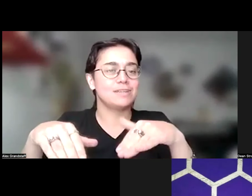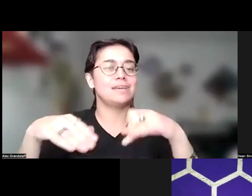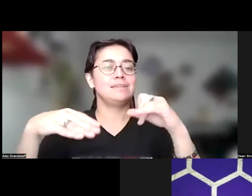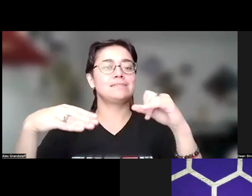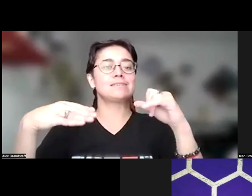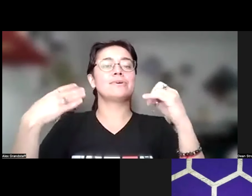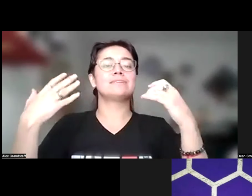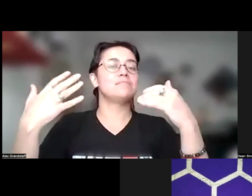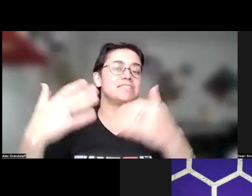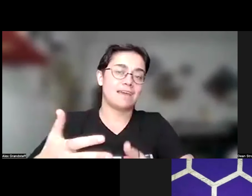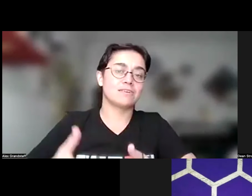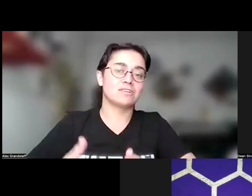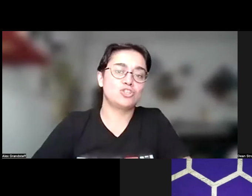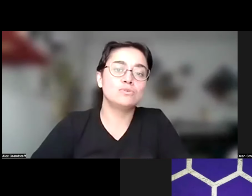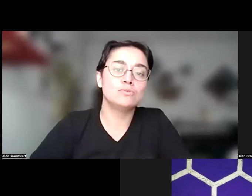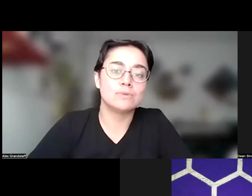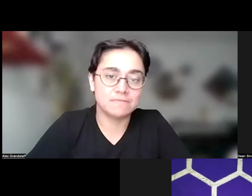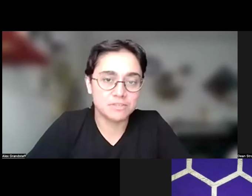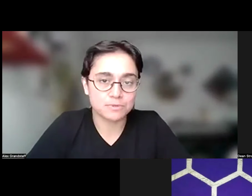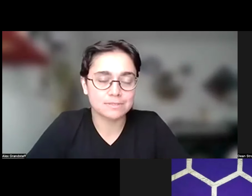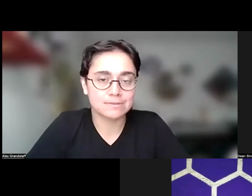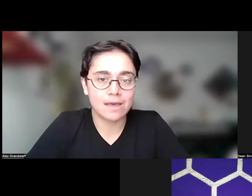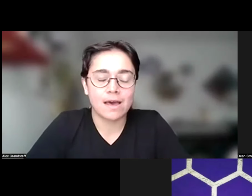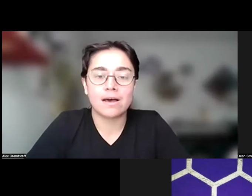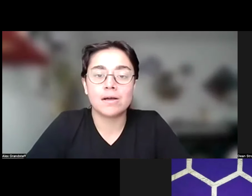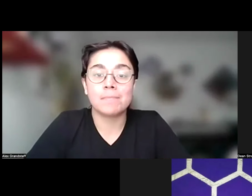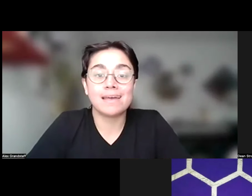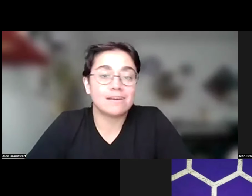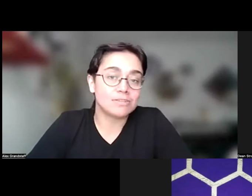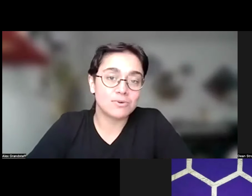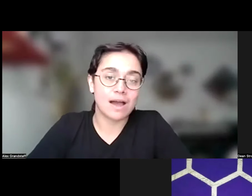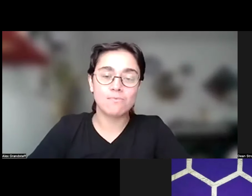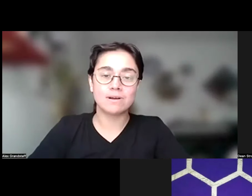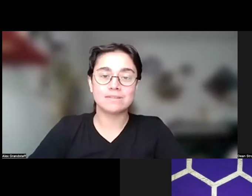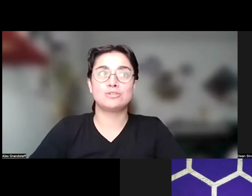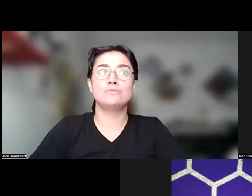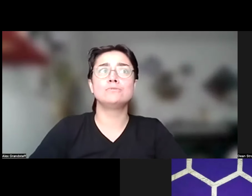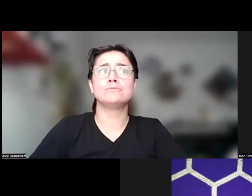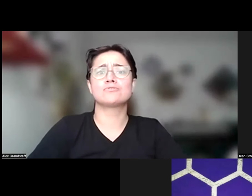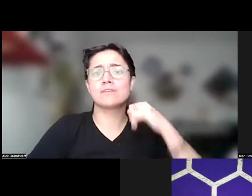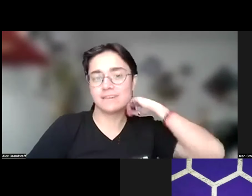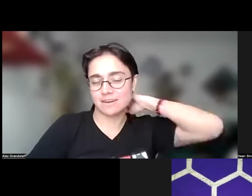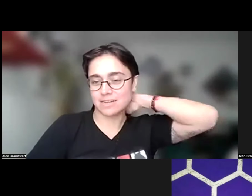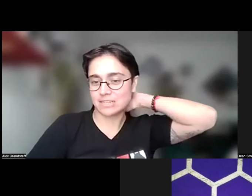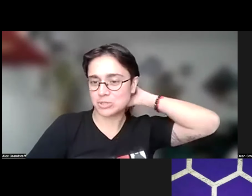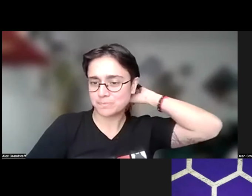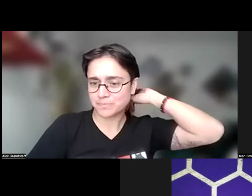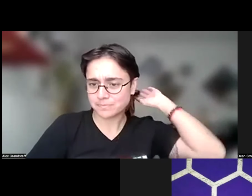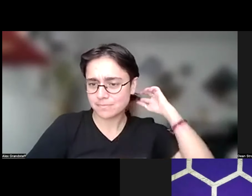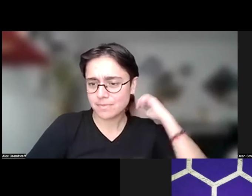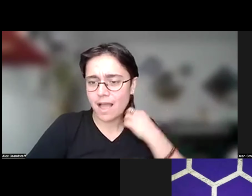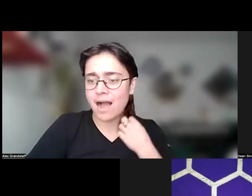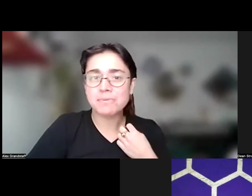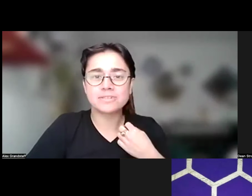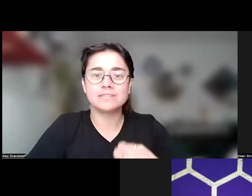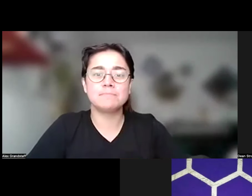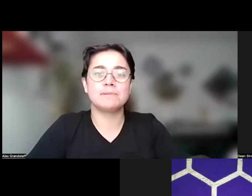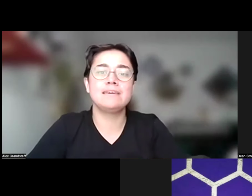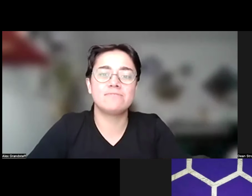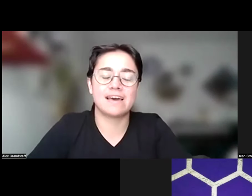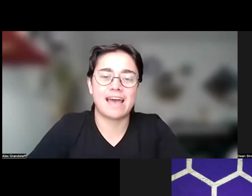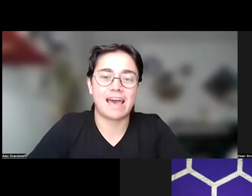The communication is going to need to be tailored to individuals.